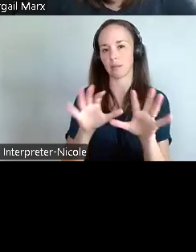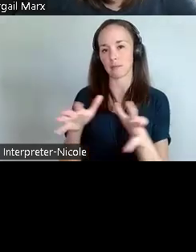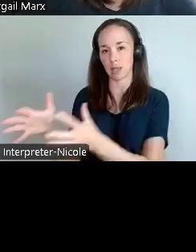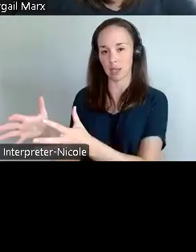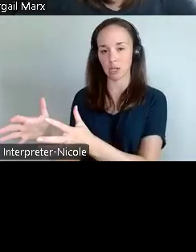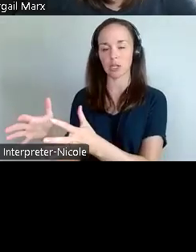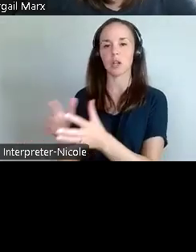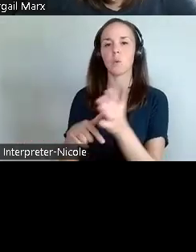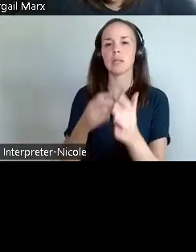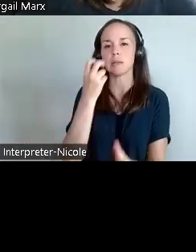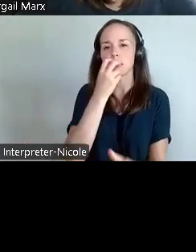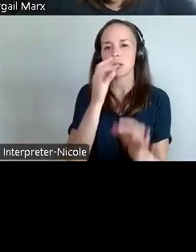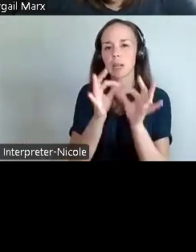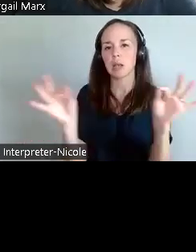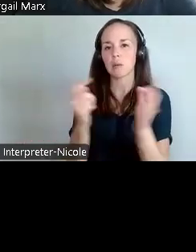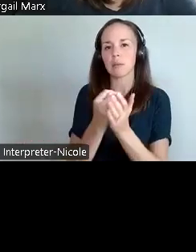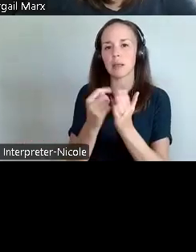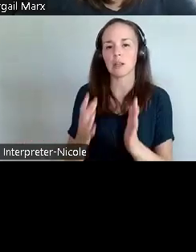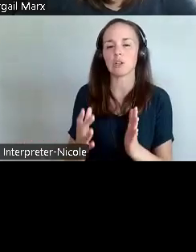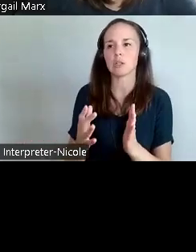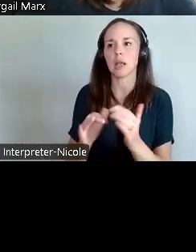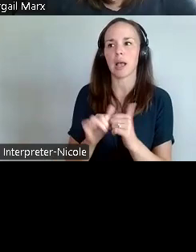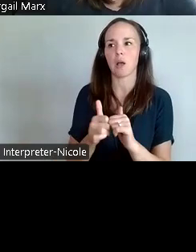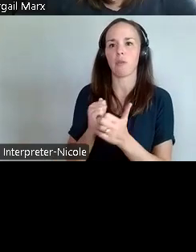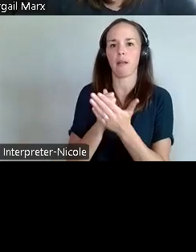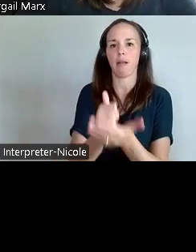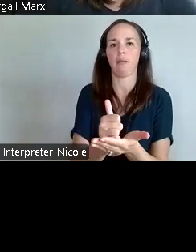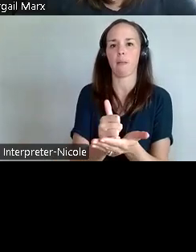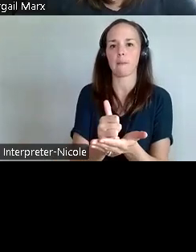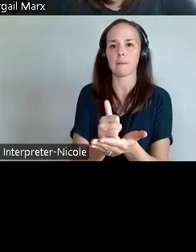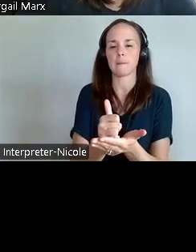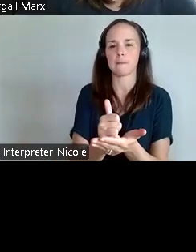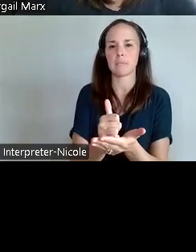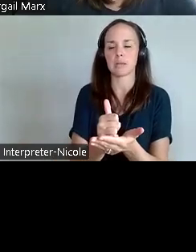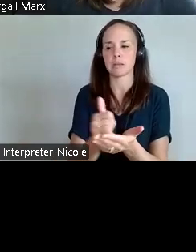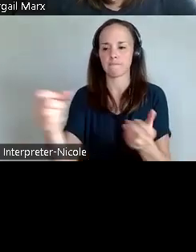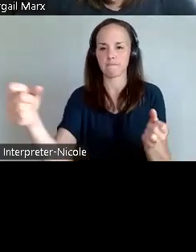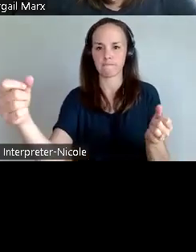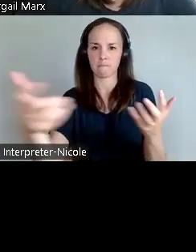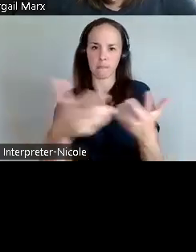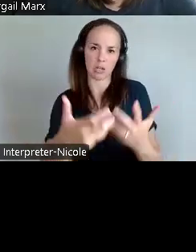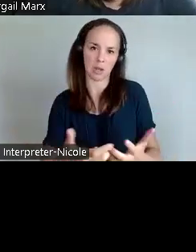language pathologists can do in order to help feature-match those tools, and then also you're